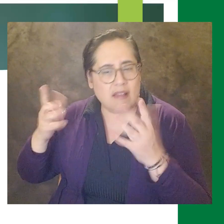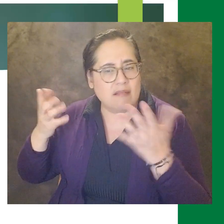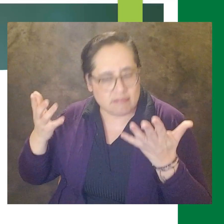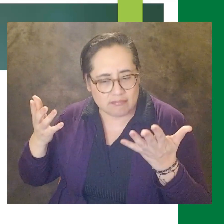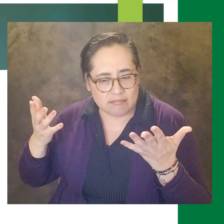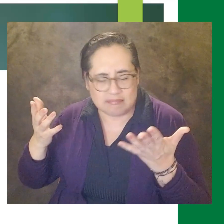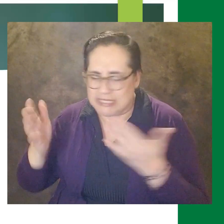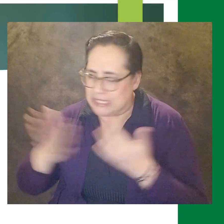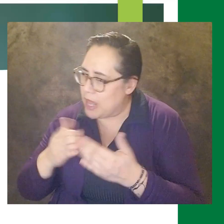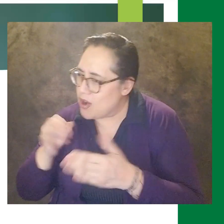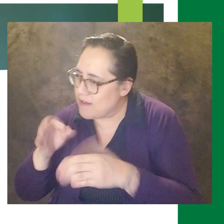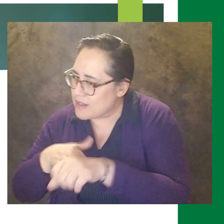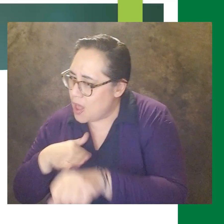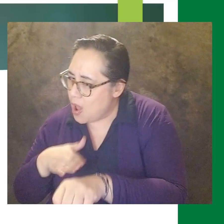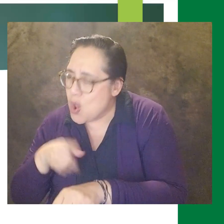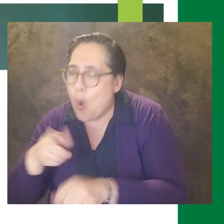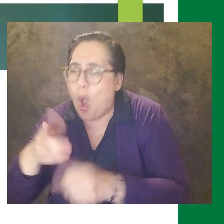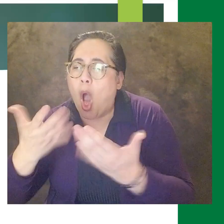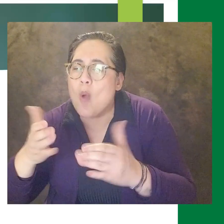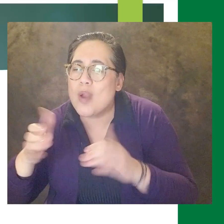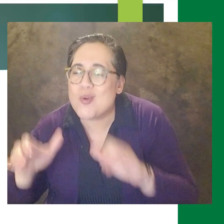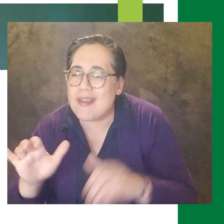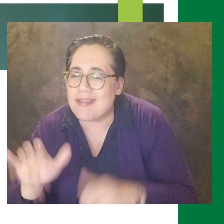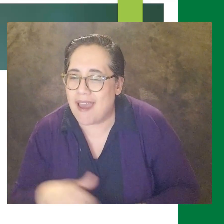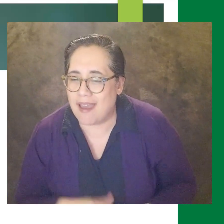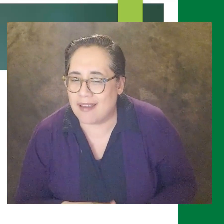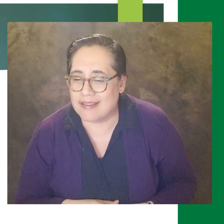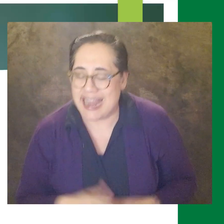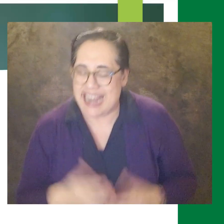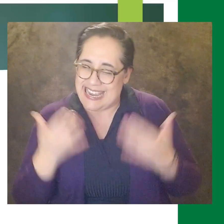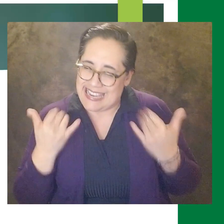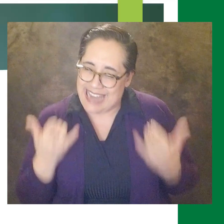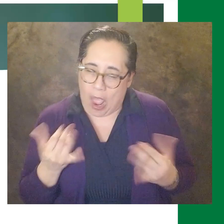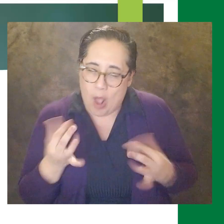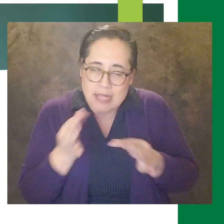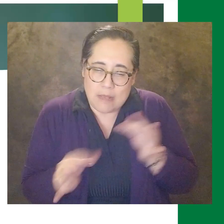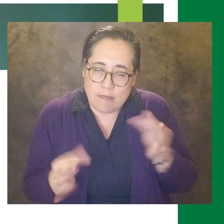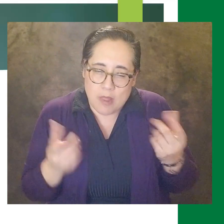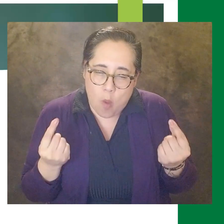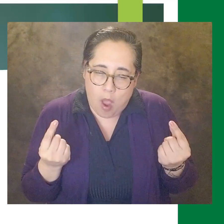you're already doing it. Now we're simply putting language to what we're doing.